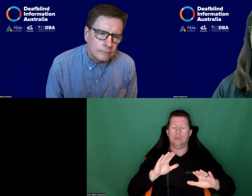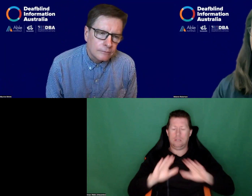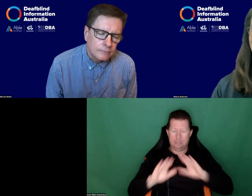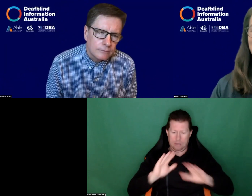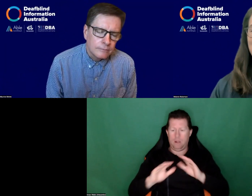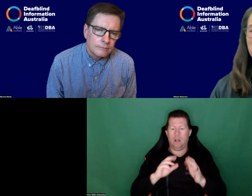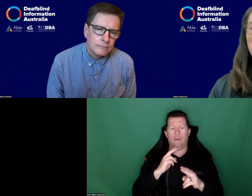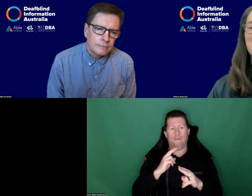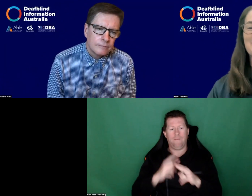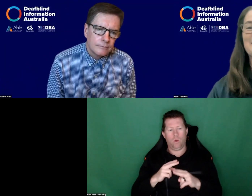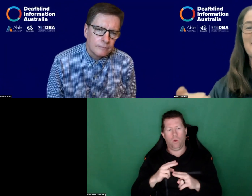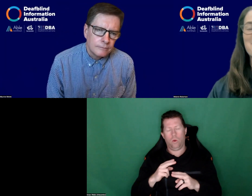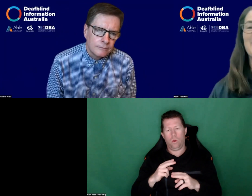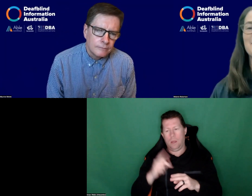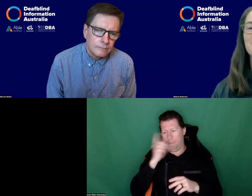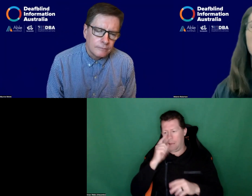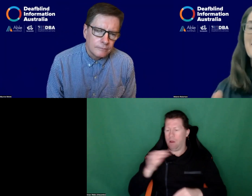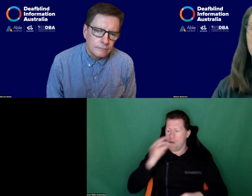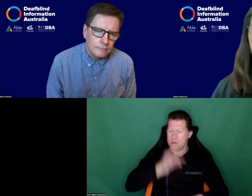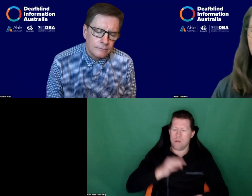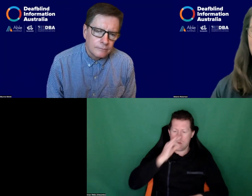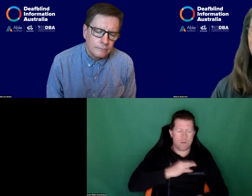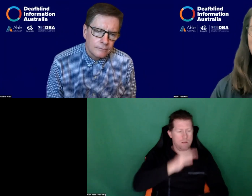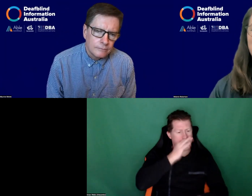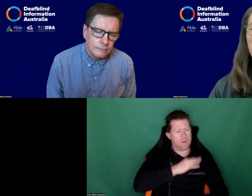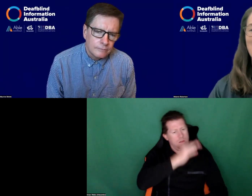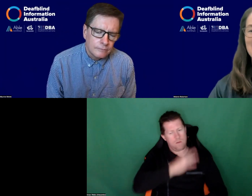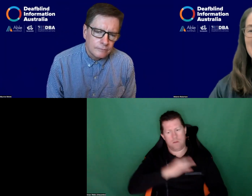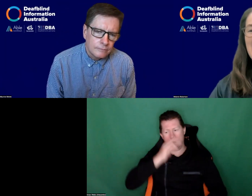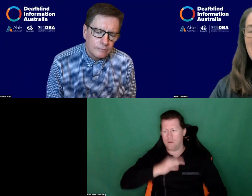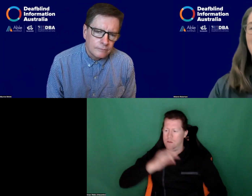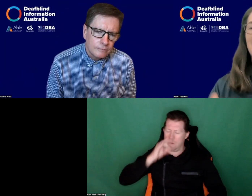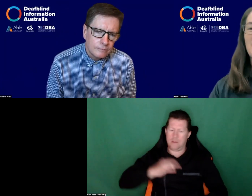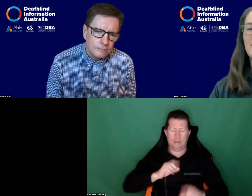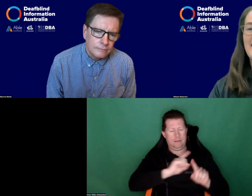I get from people, other people about all sorts of different topics. Okay.